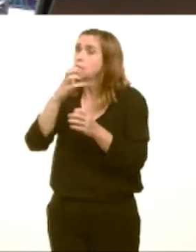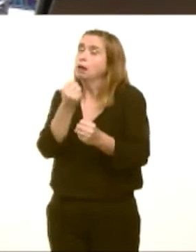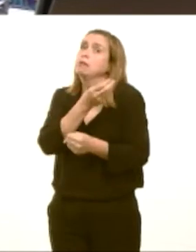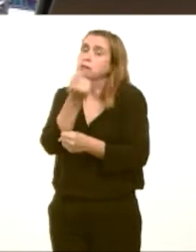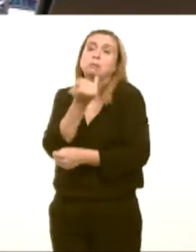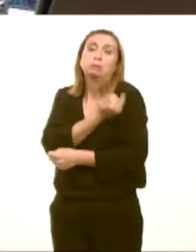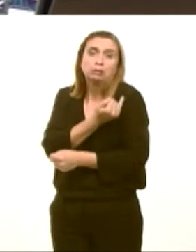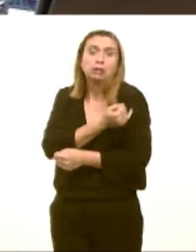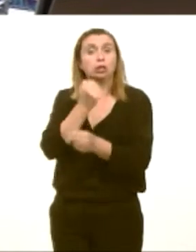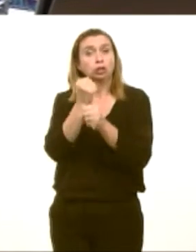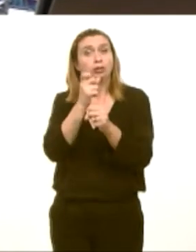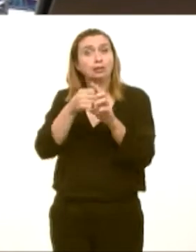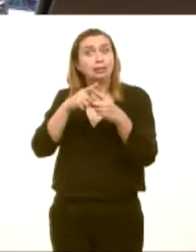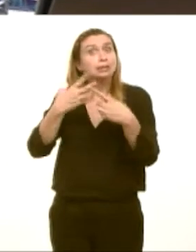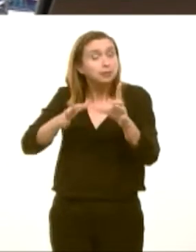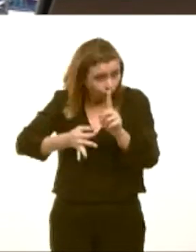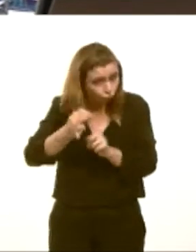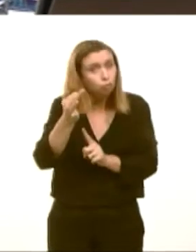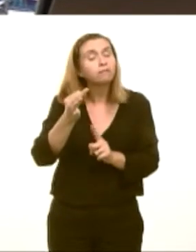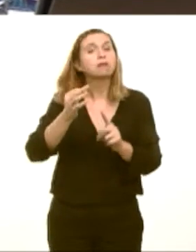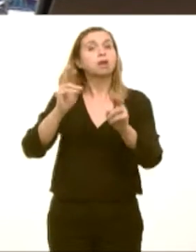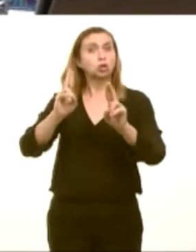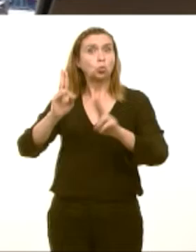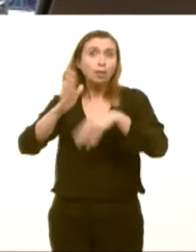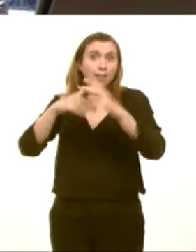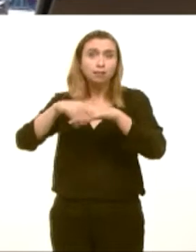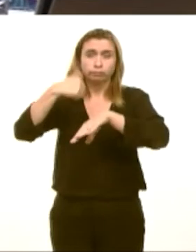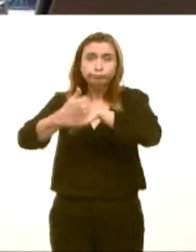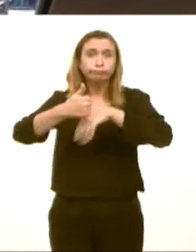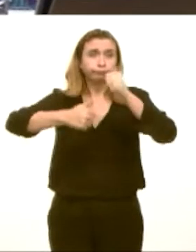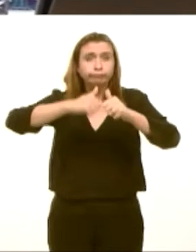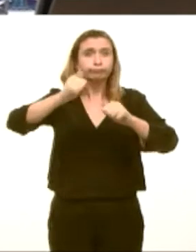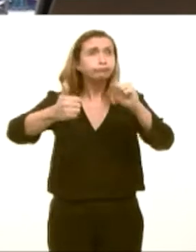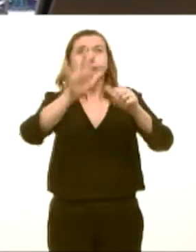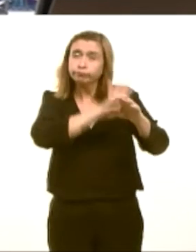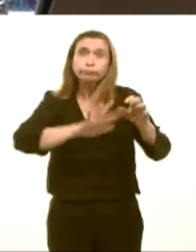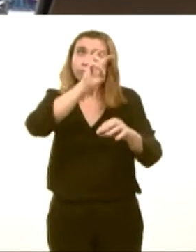that GCSE results have improved or the fact that we see schools being built all across Walesóthatís something that isnít happening in England.